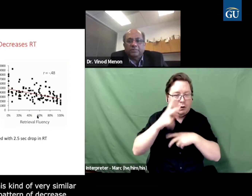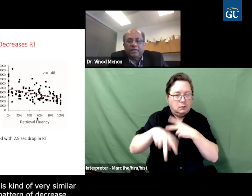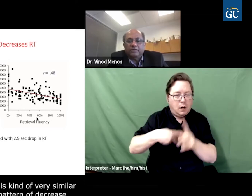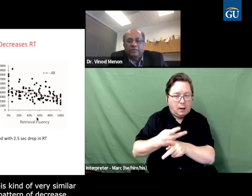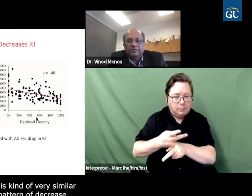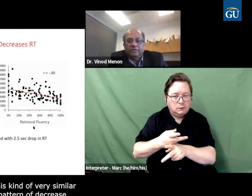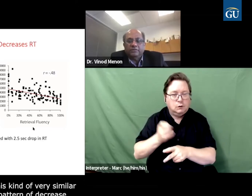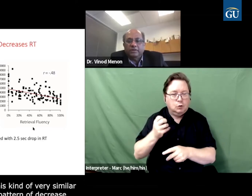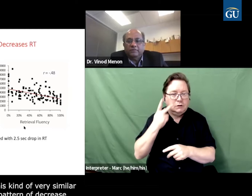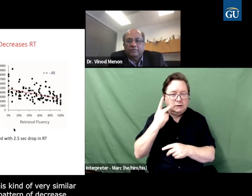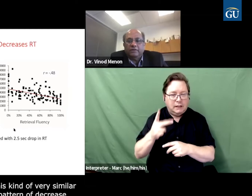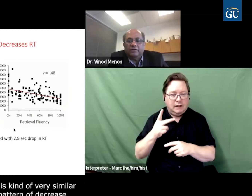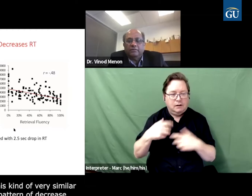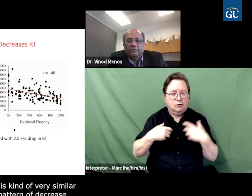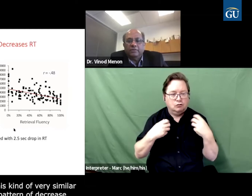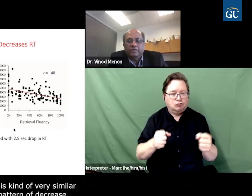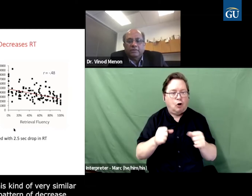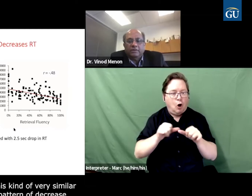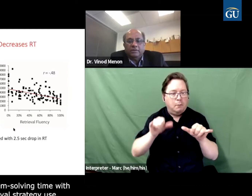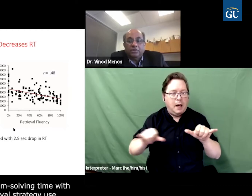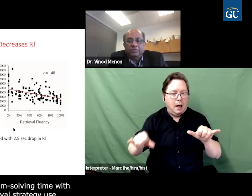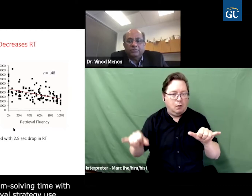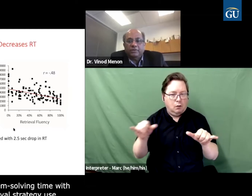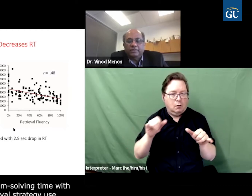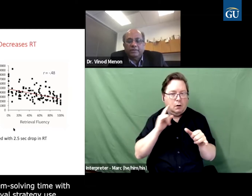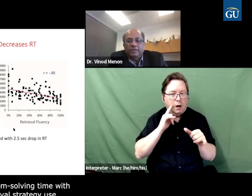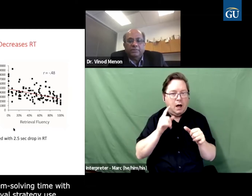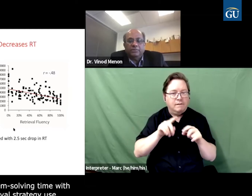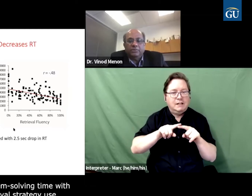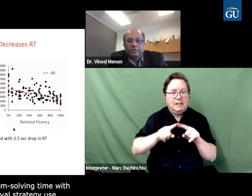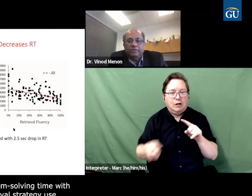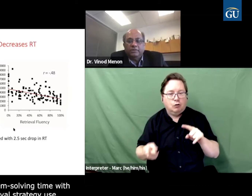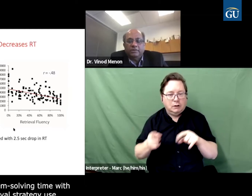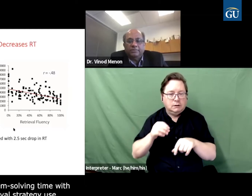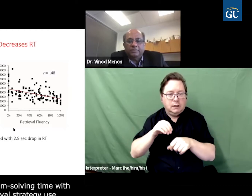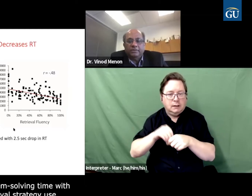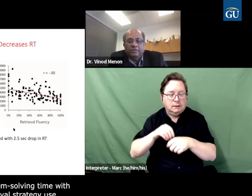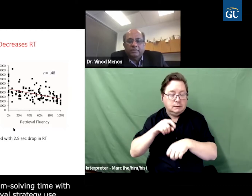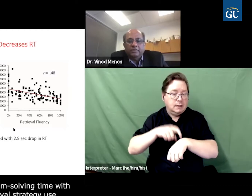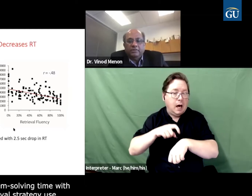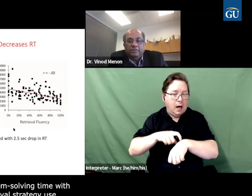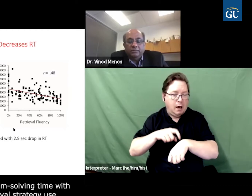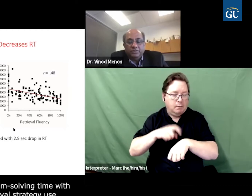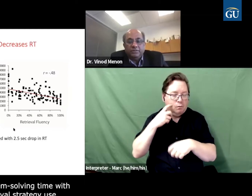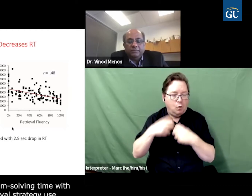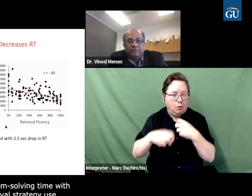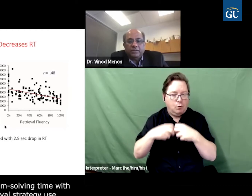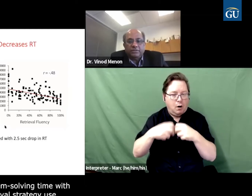similar and robust pattern of decrease in